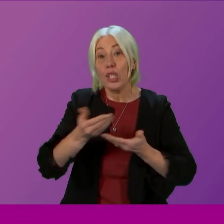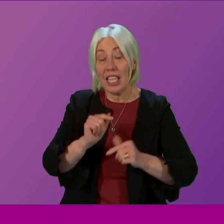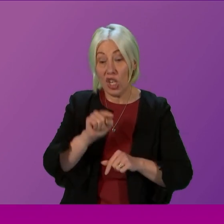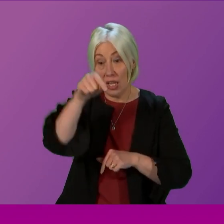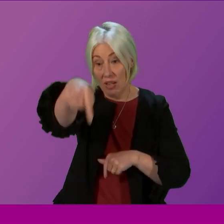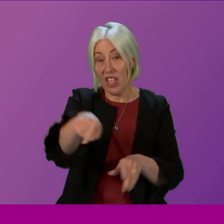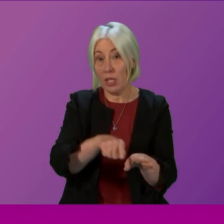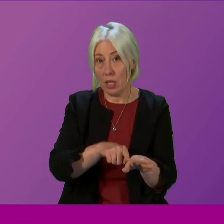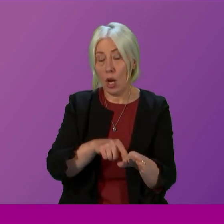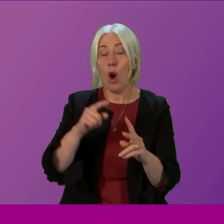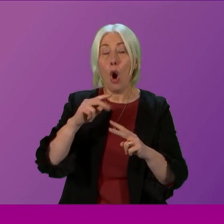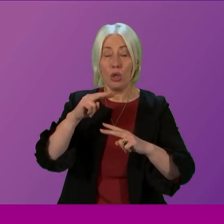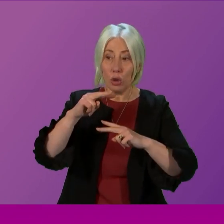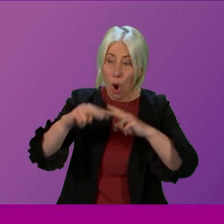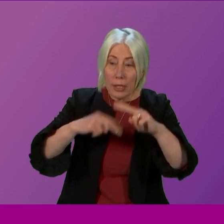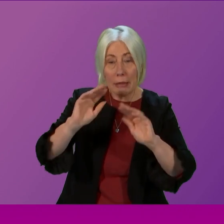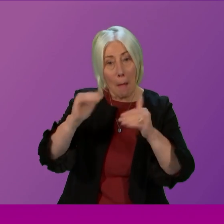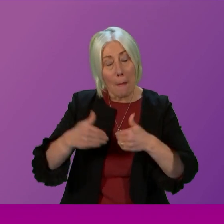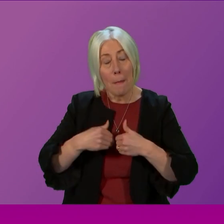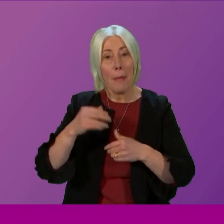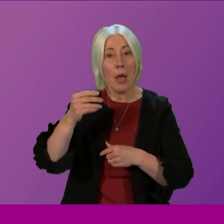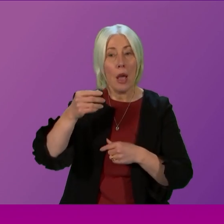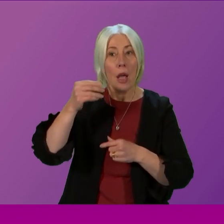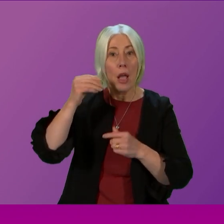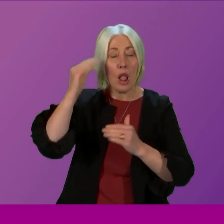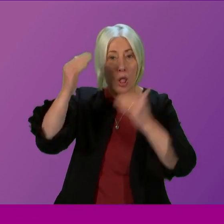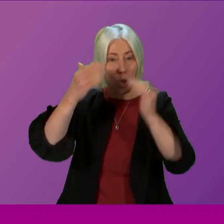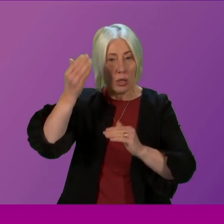autism and neurodiversity bill, including on the creation of a commissioner.